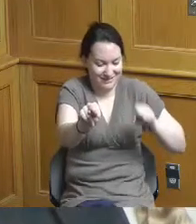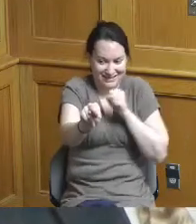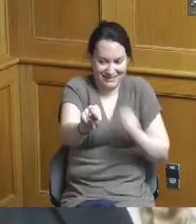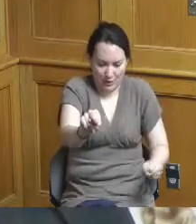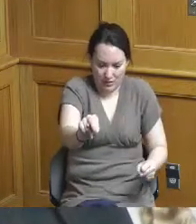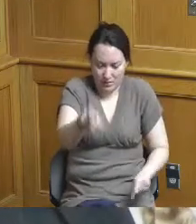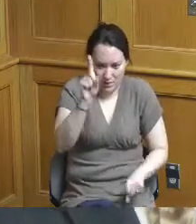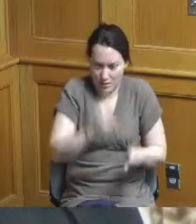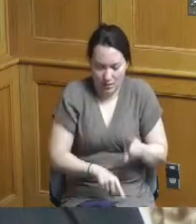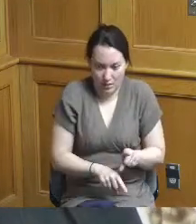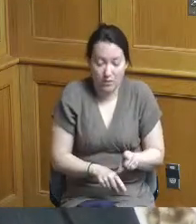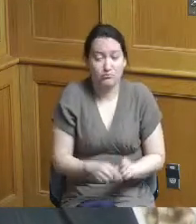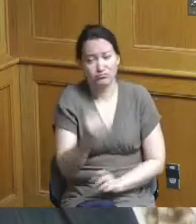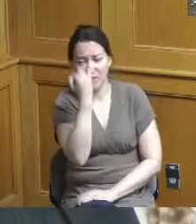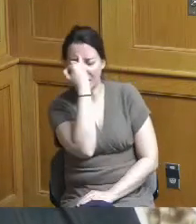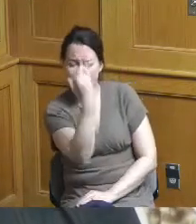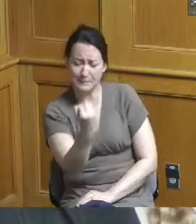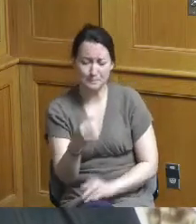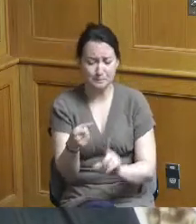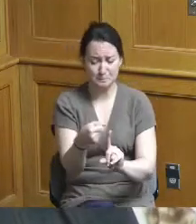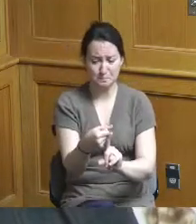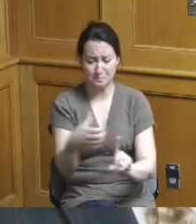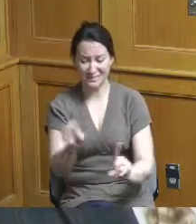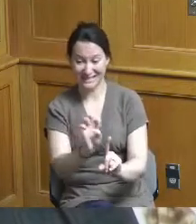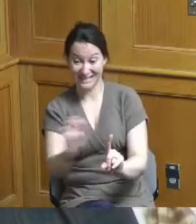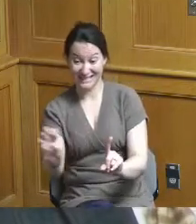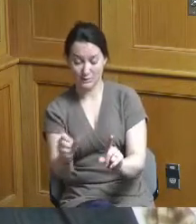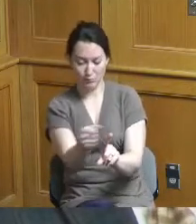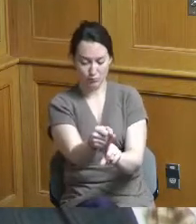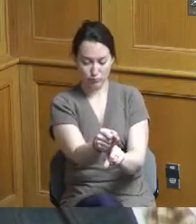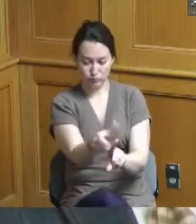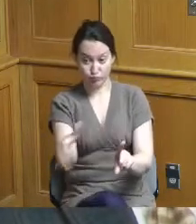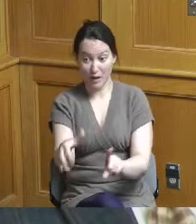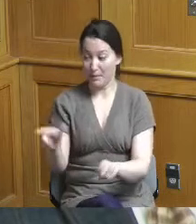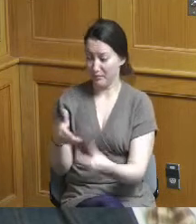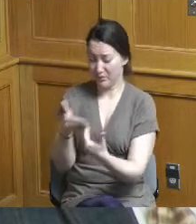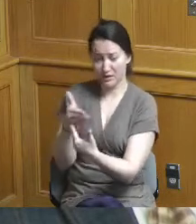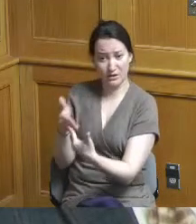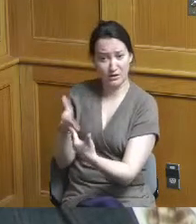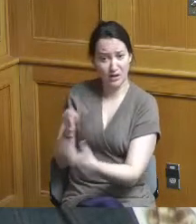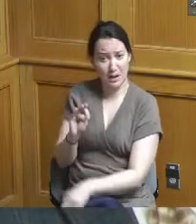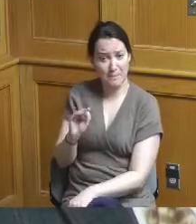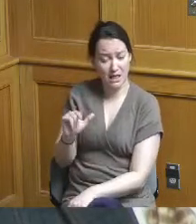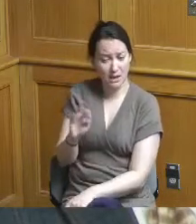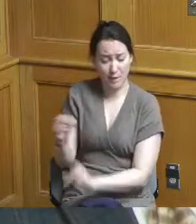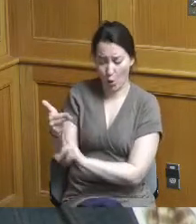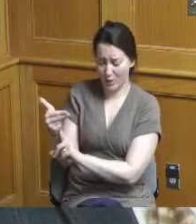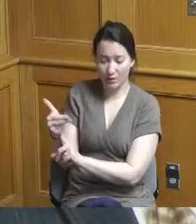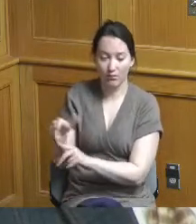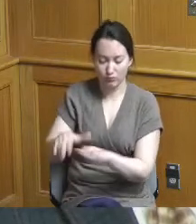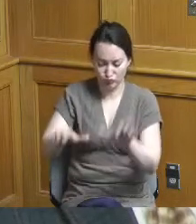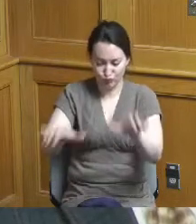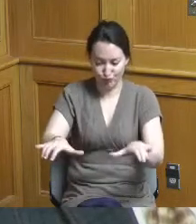so the idea was to expand to the east where the Millennium sets and so the Millennium in and of